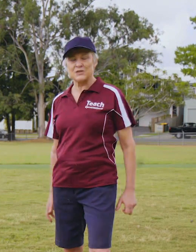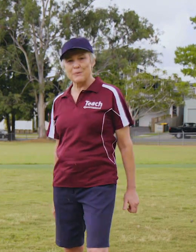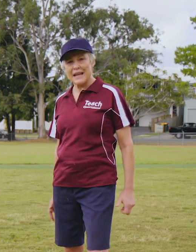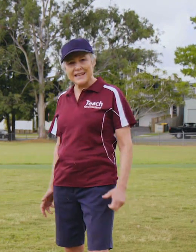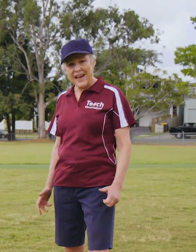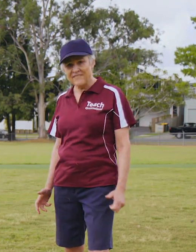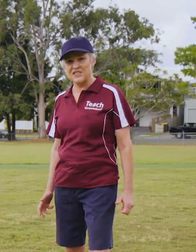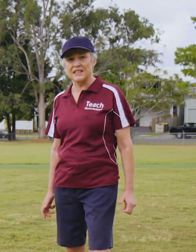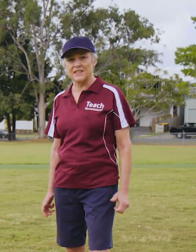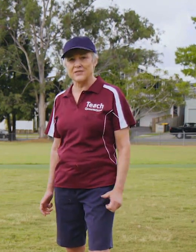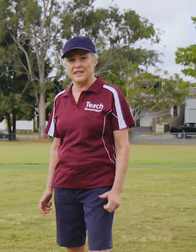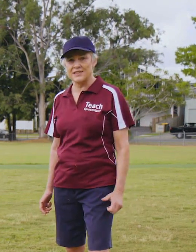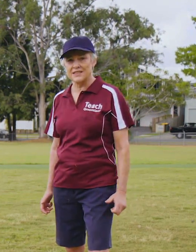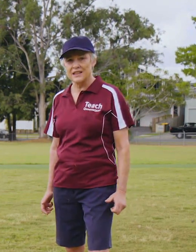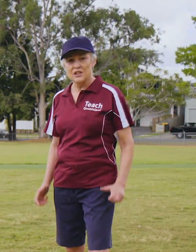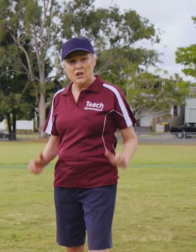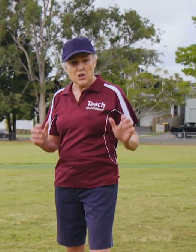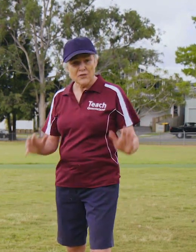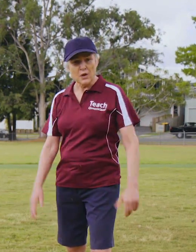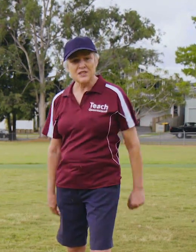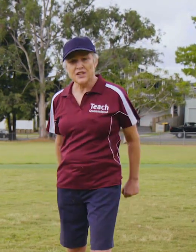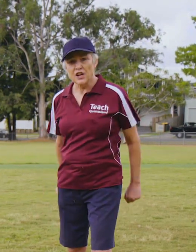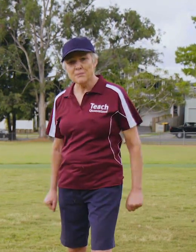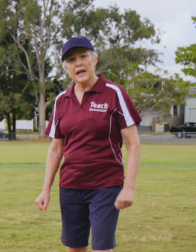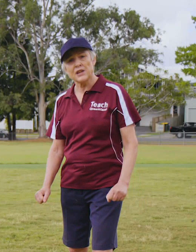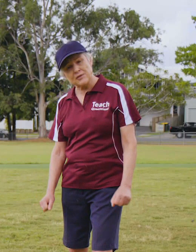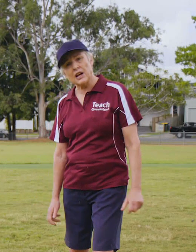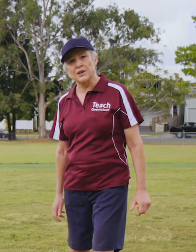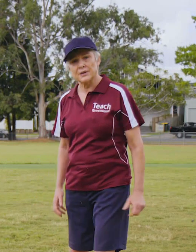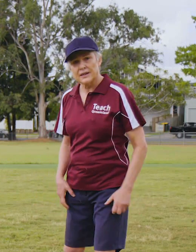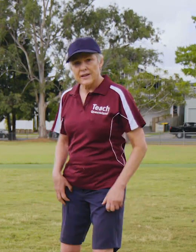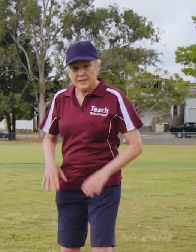for swimming and other physical activities. You follow us at home and have a go.